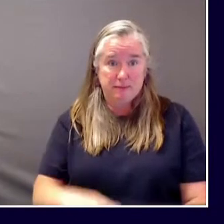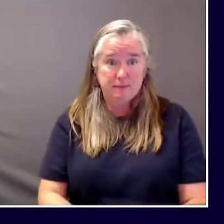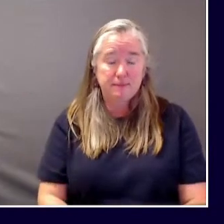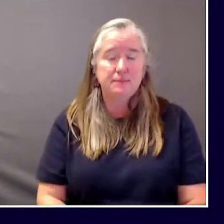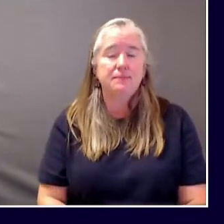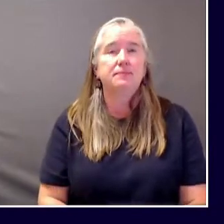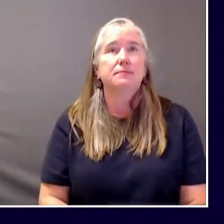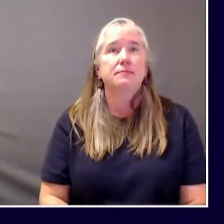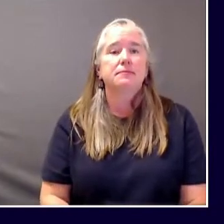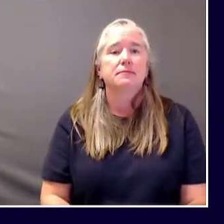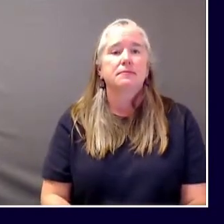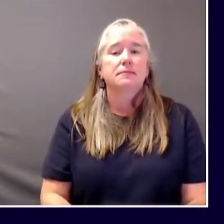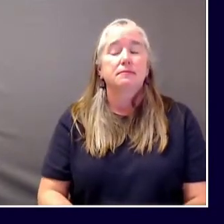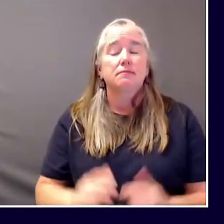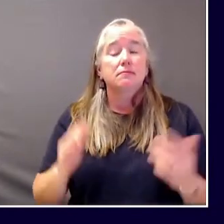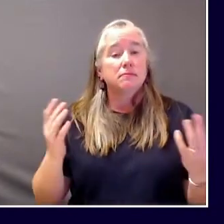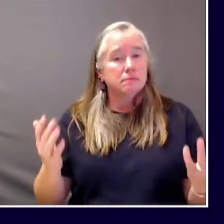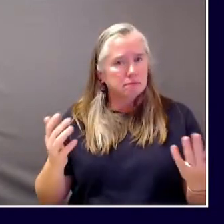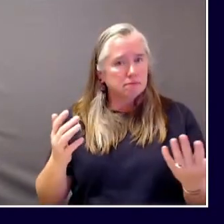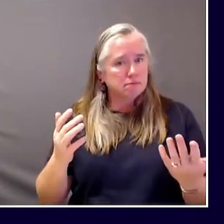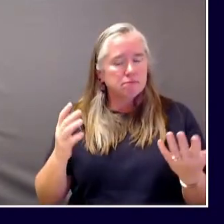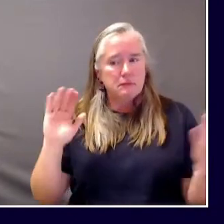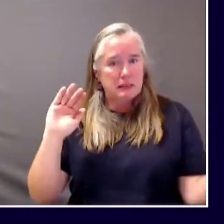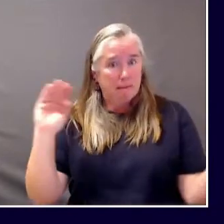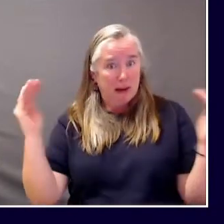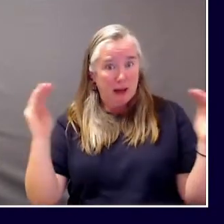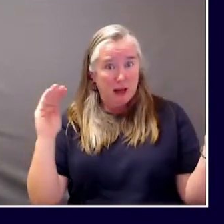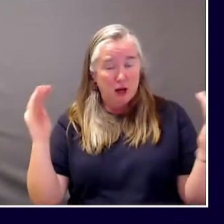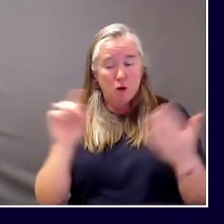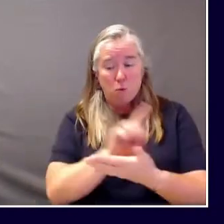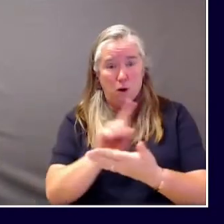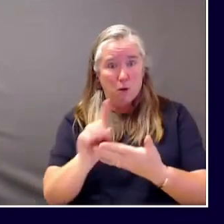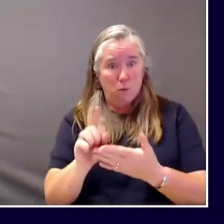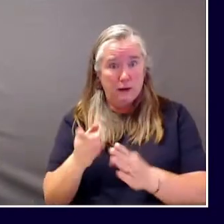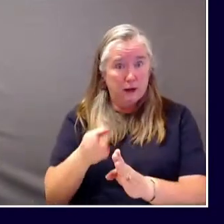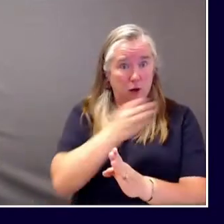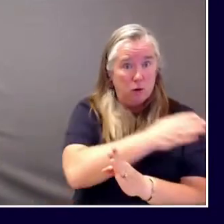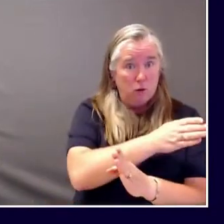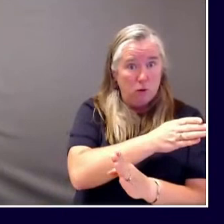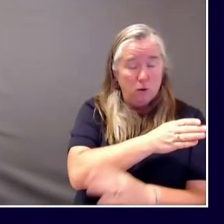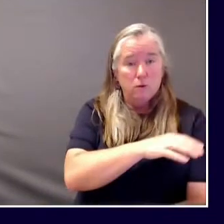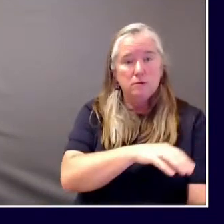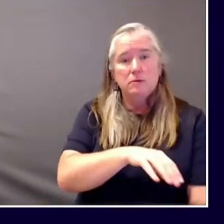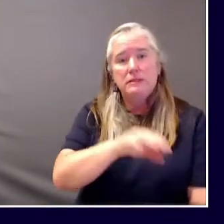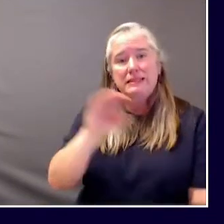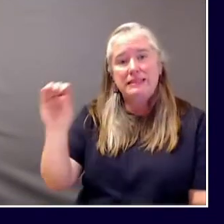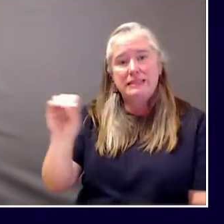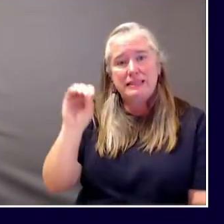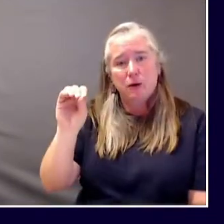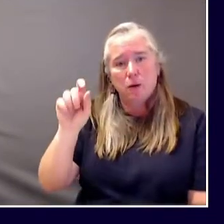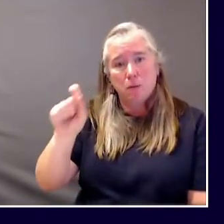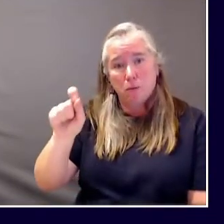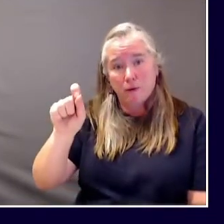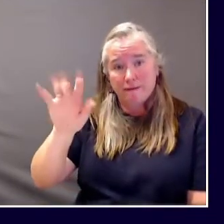to put that number in a bit of perspective